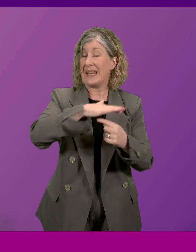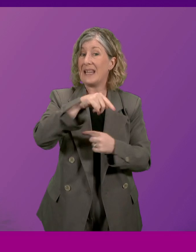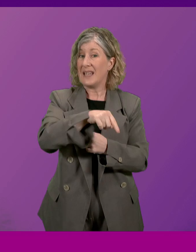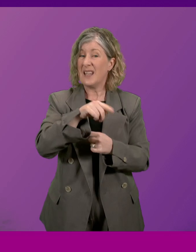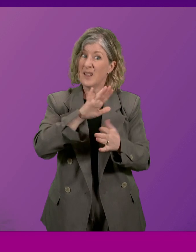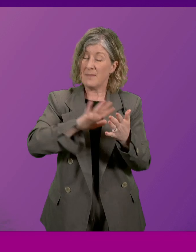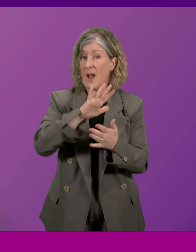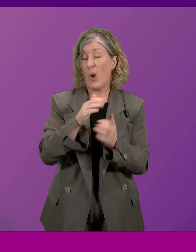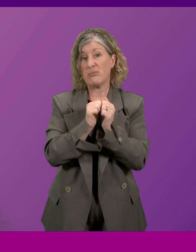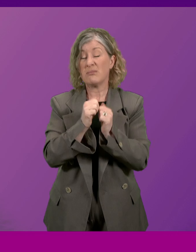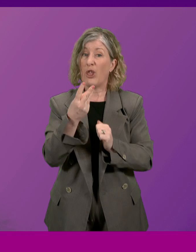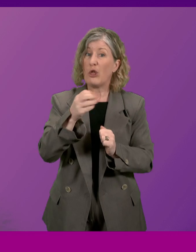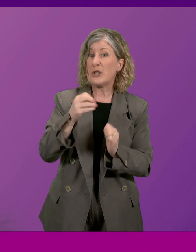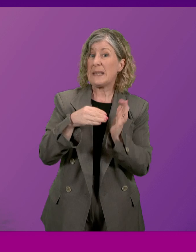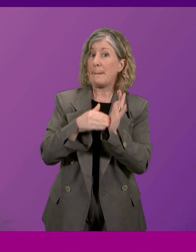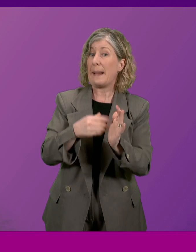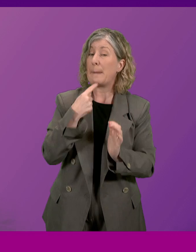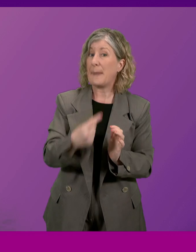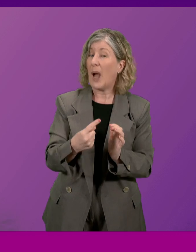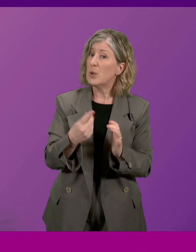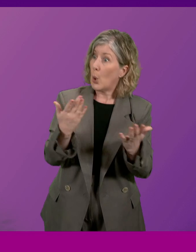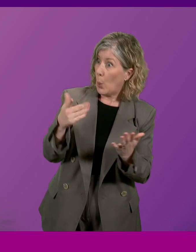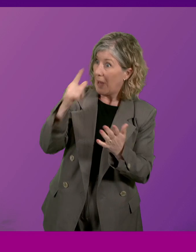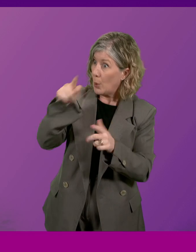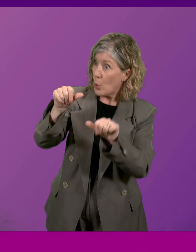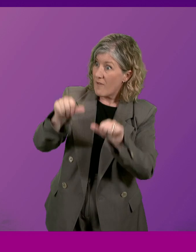First Minister confirm whether the UK Government has discussed that with the